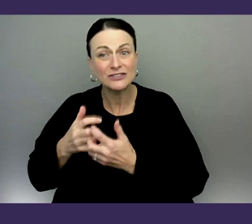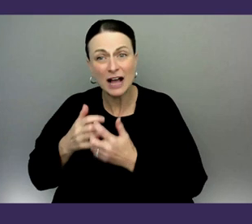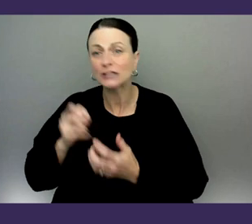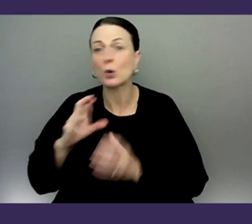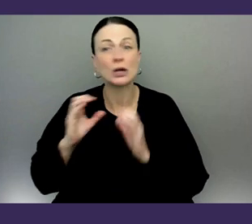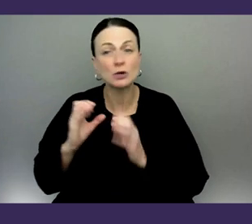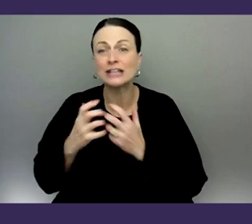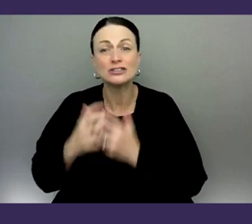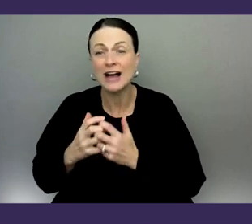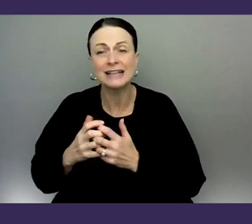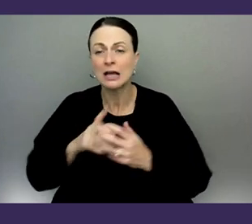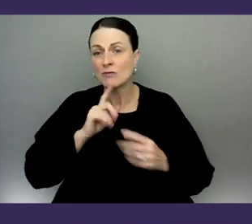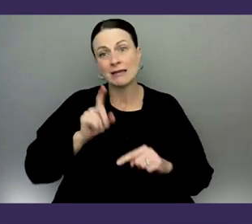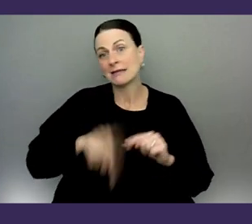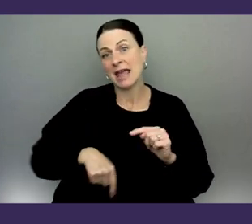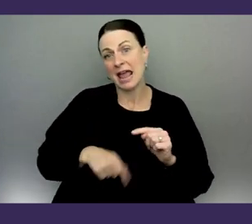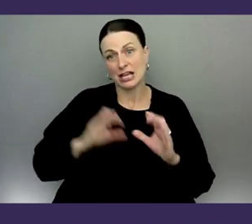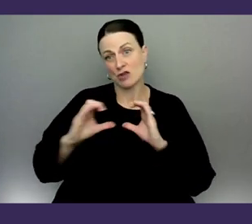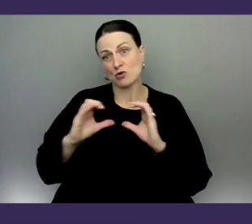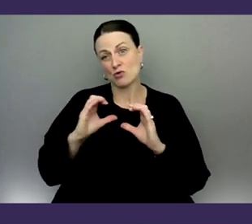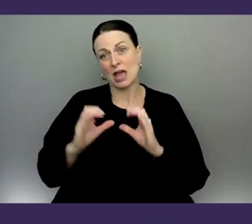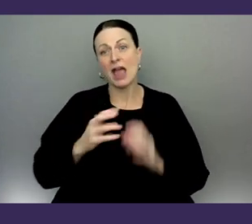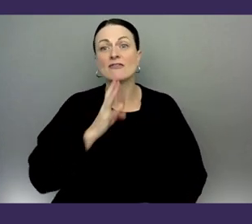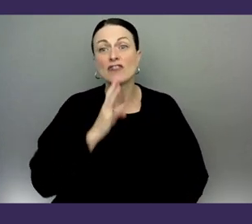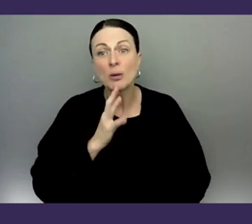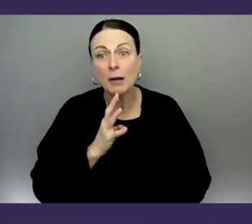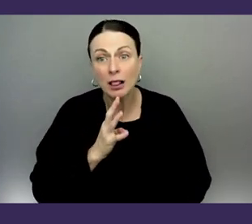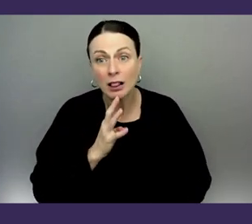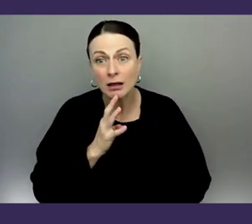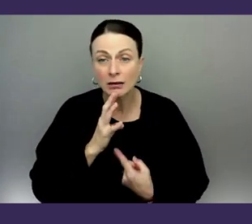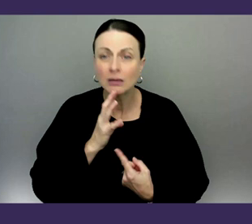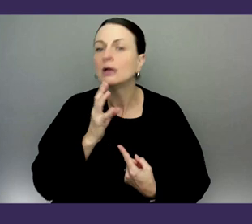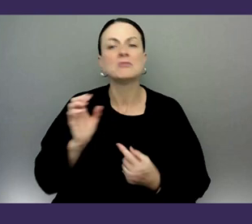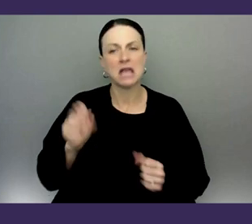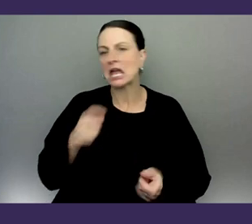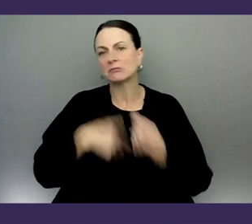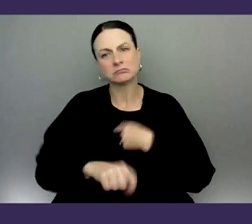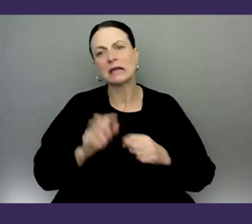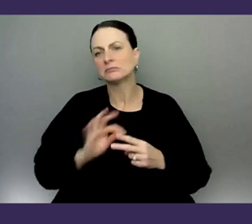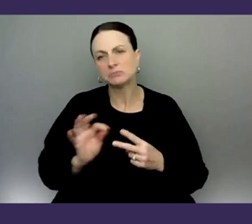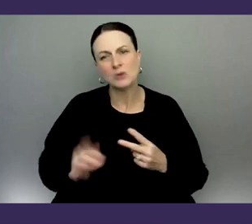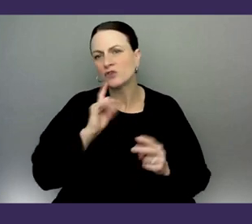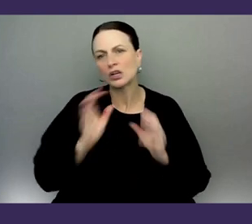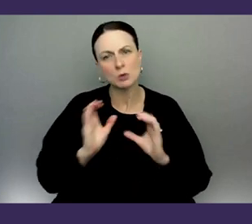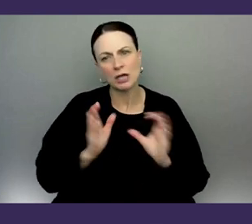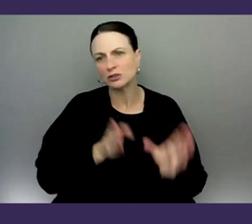and they're unable to communicate in a verbal way, they can do that. And understanding the meaning